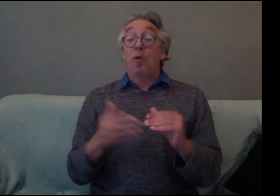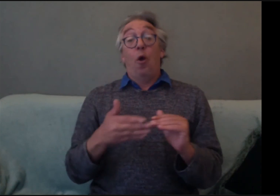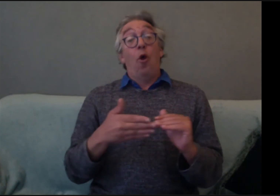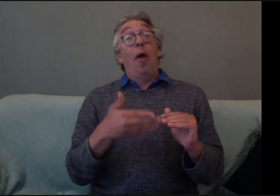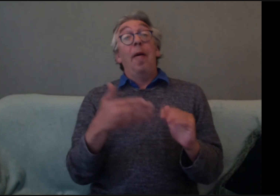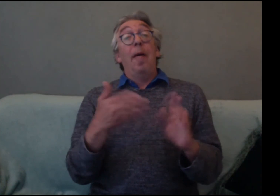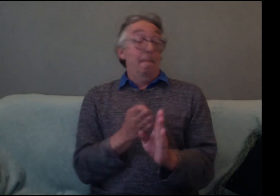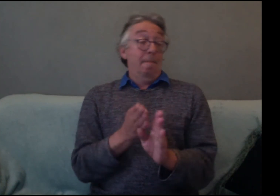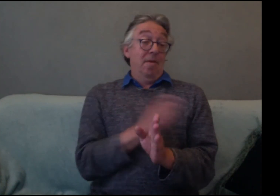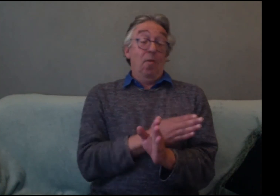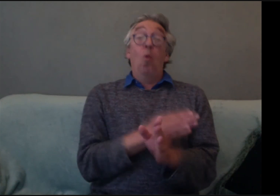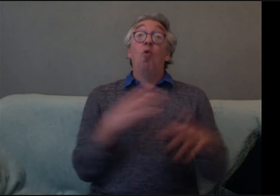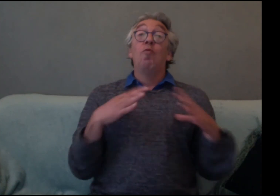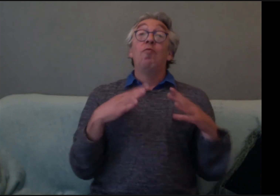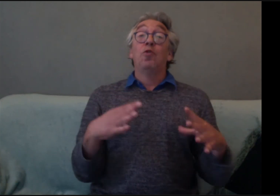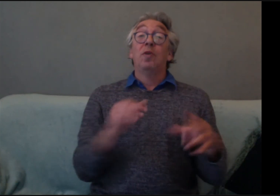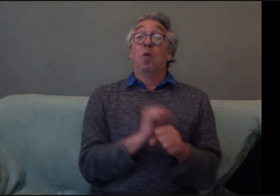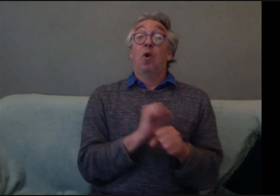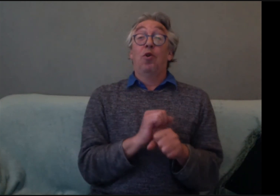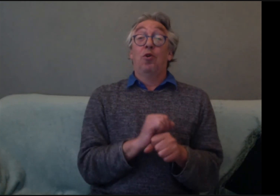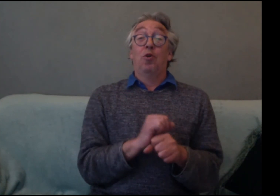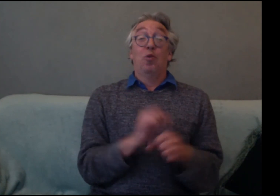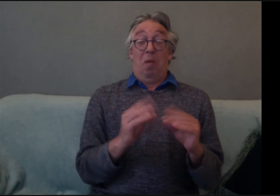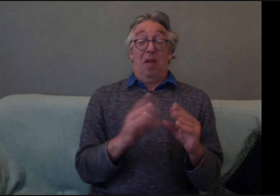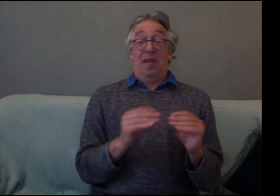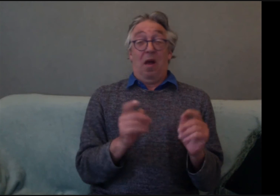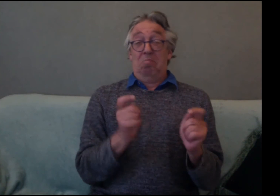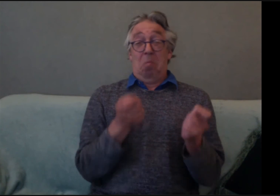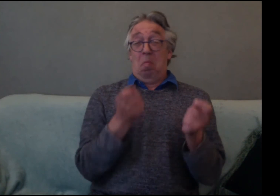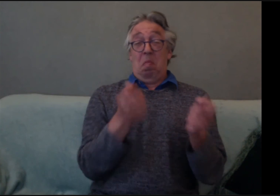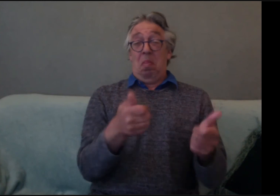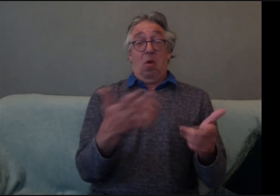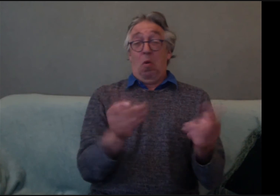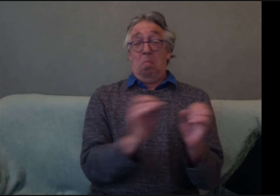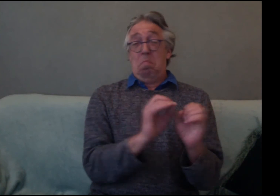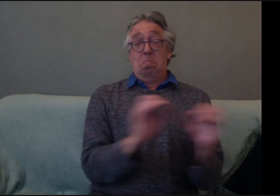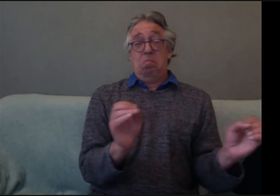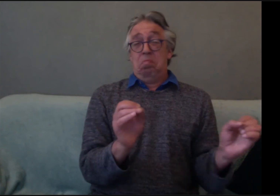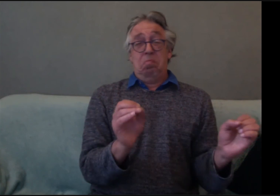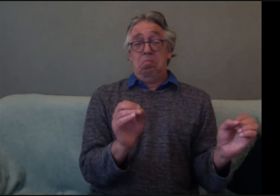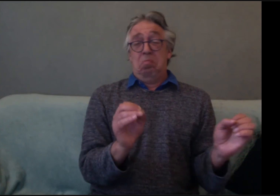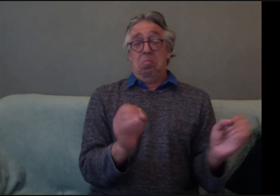there weren't opportunities to volunteer or we didn't speak about that.